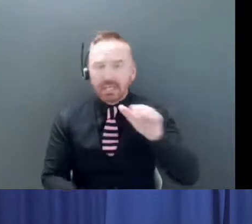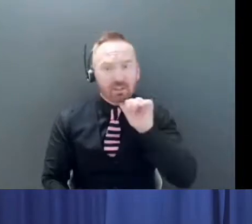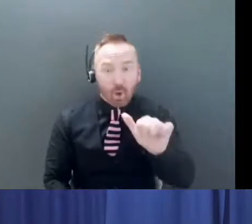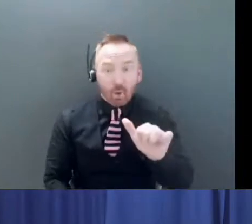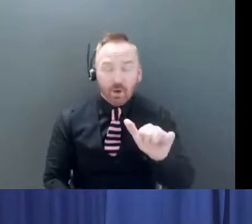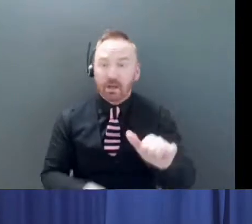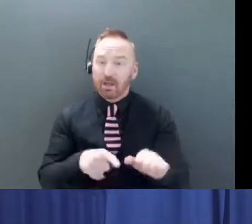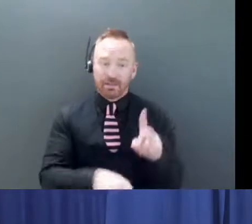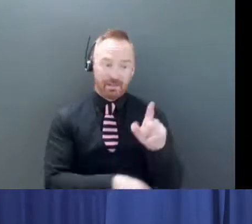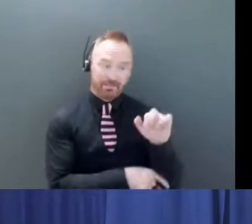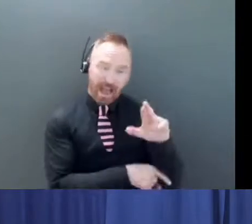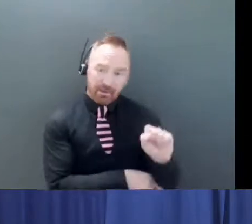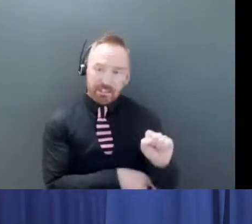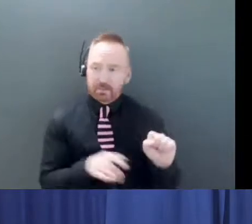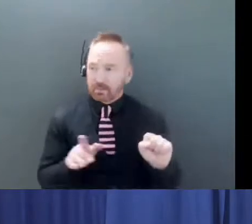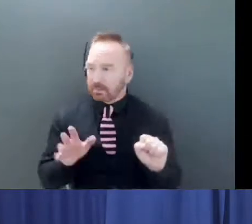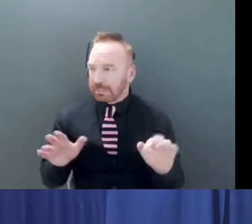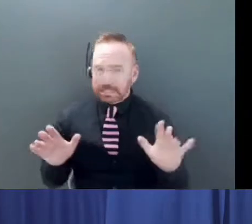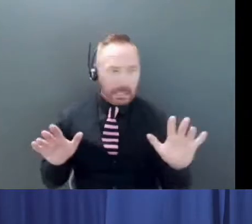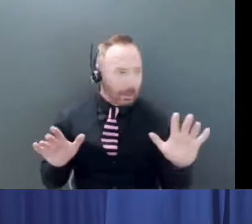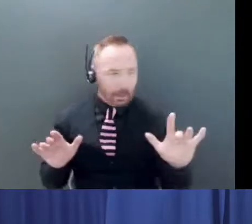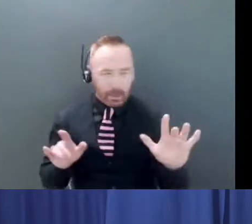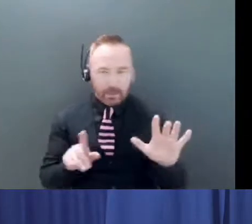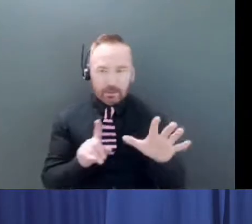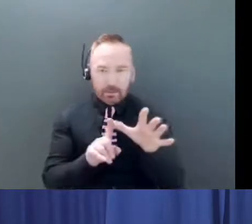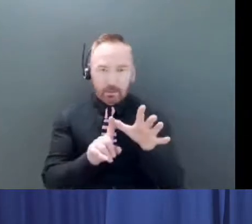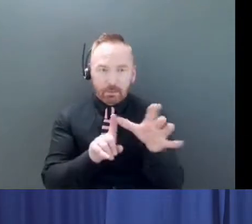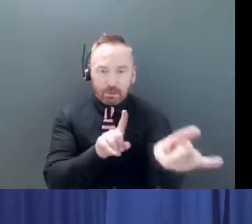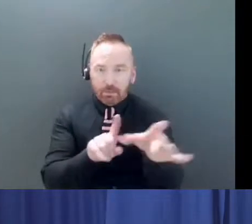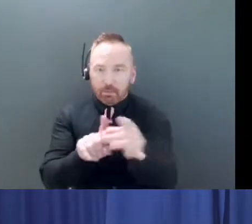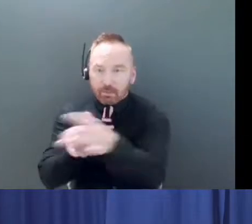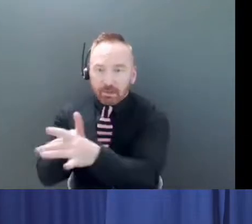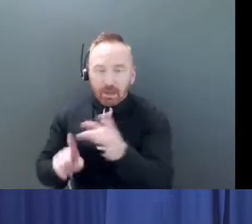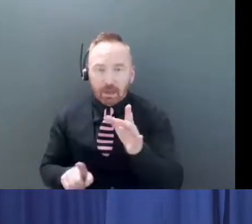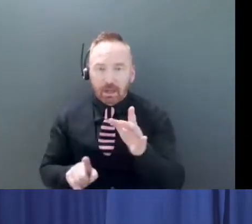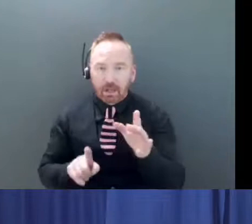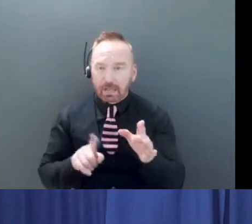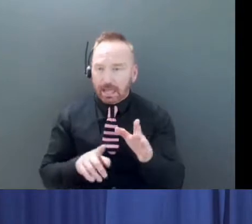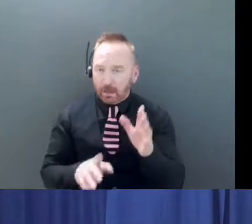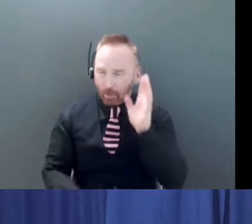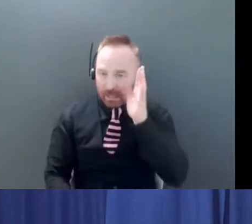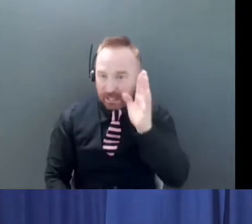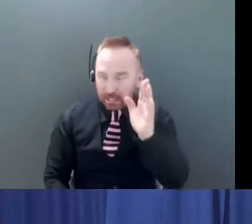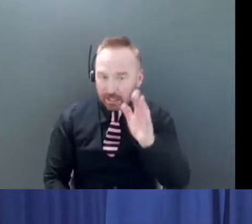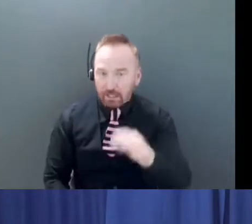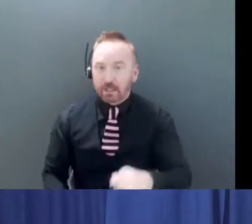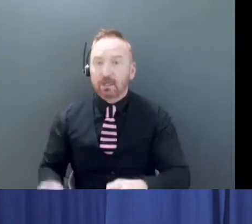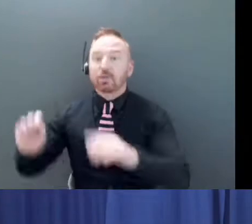As we move from pandemic mode to endemic mode, we are shifting the approach to that of managing